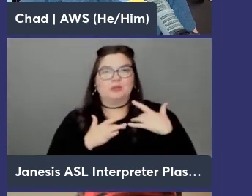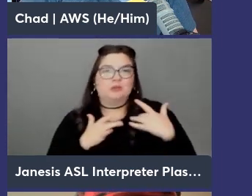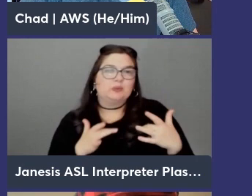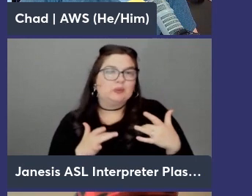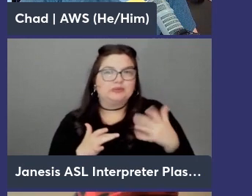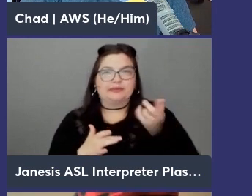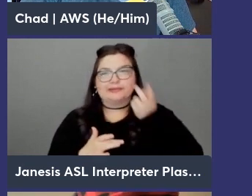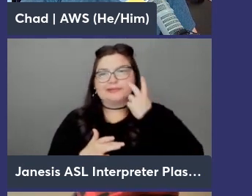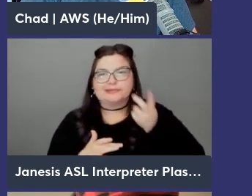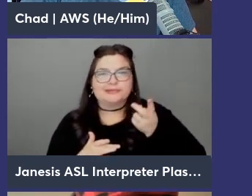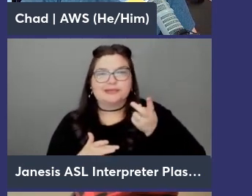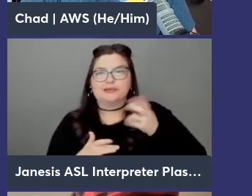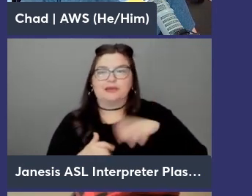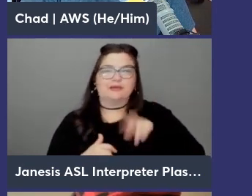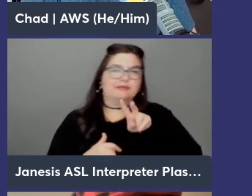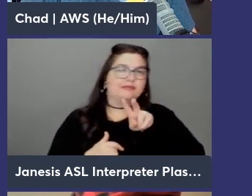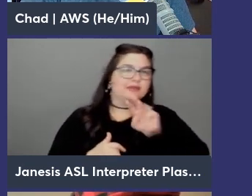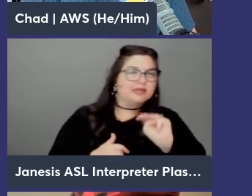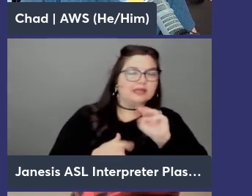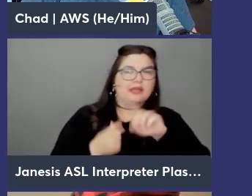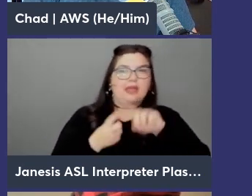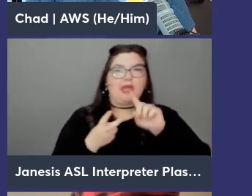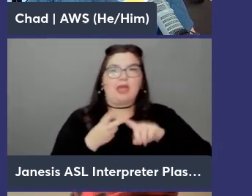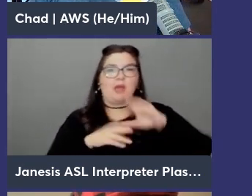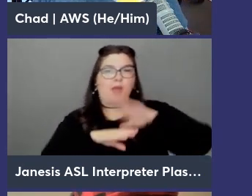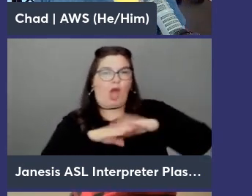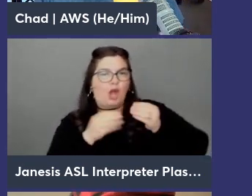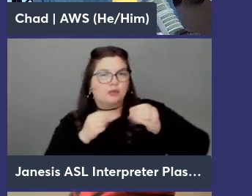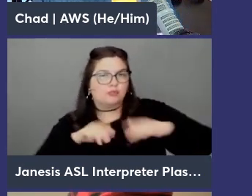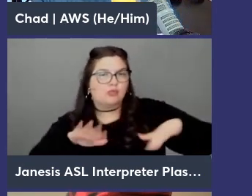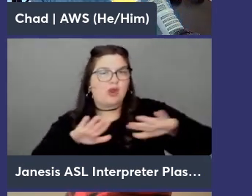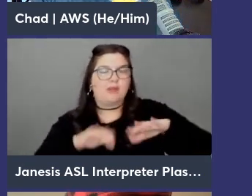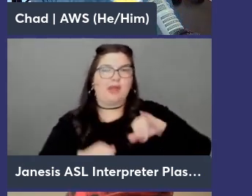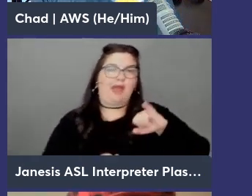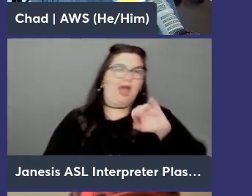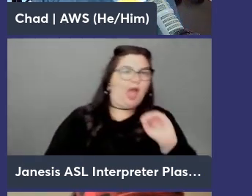with VMs or on-premise, like, my IO, my CPU,